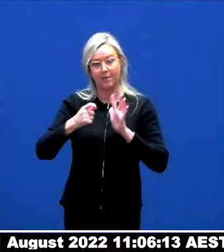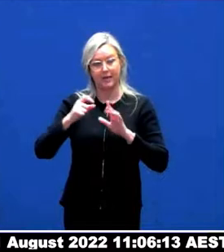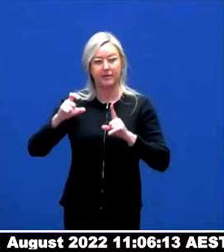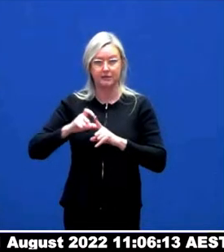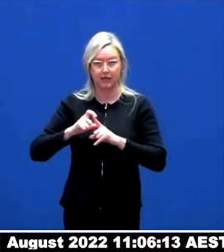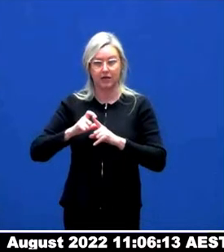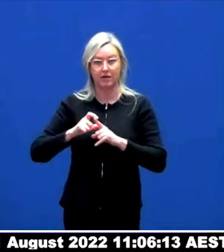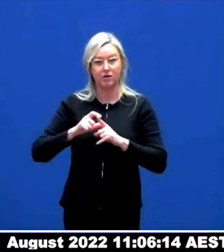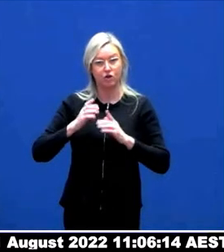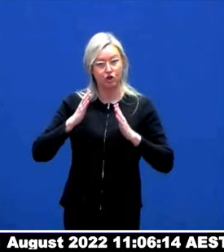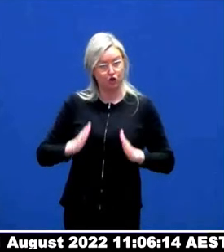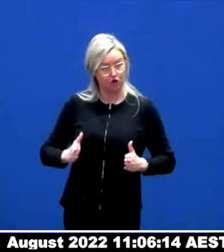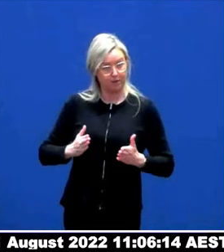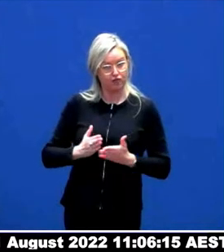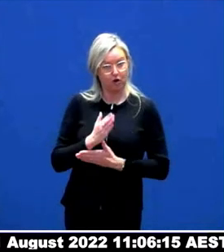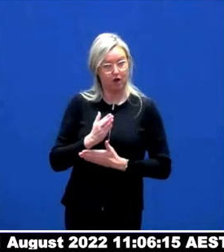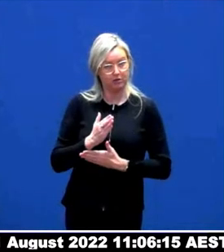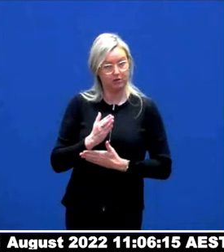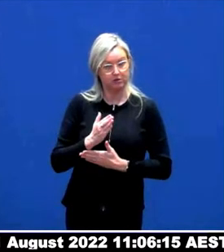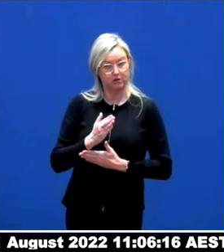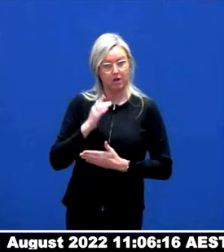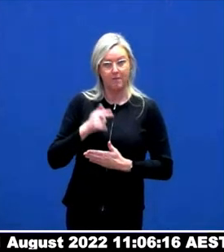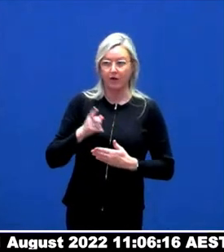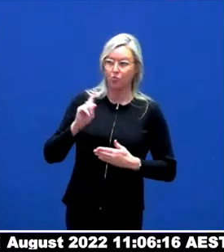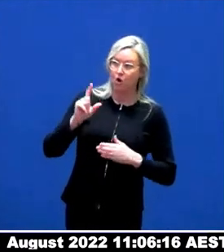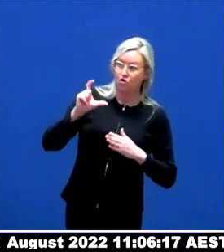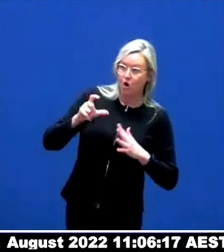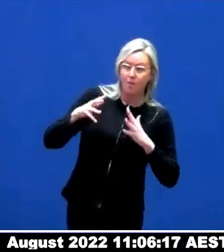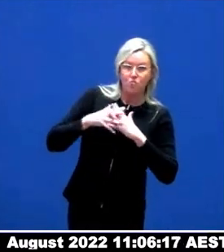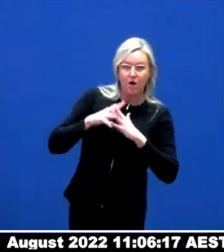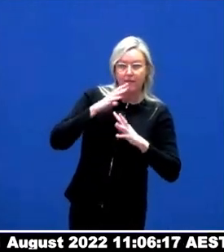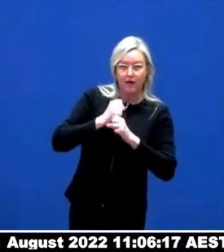In other words, those things which the Commonwealth is meant to provide in terms of